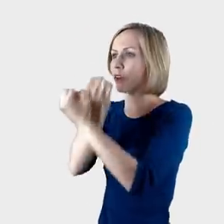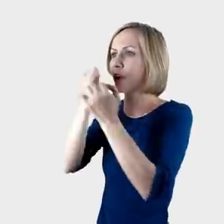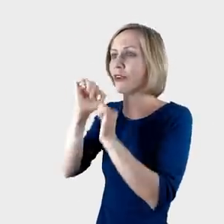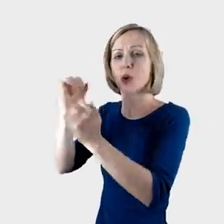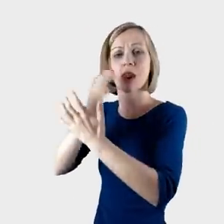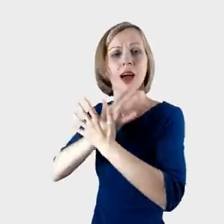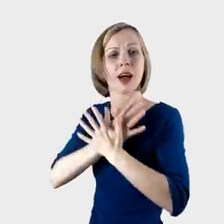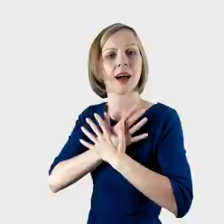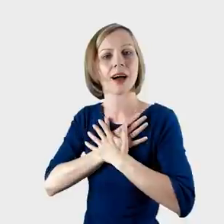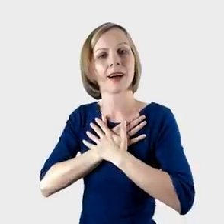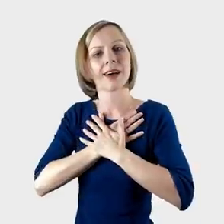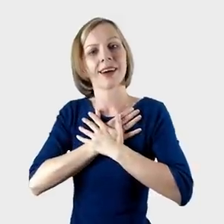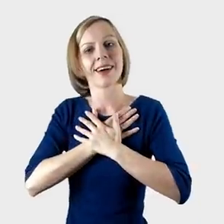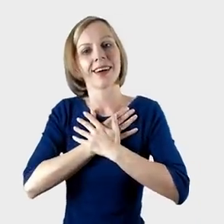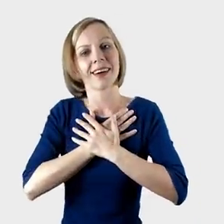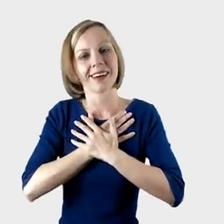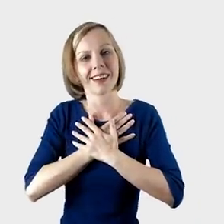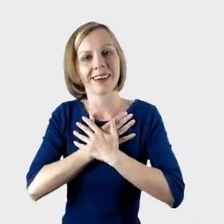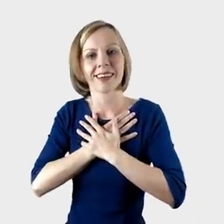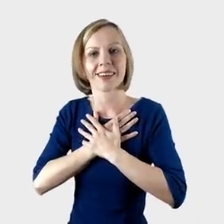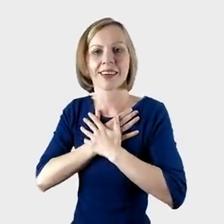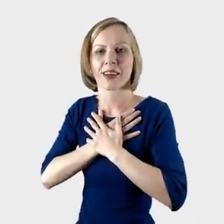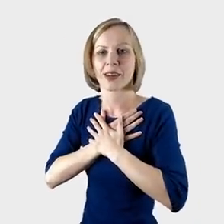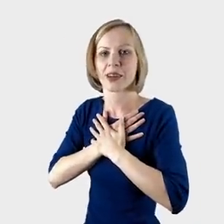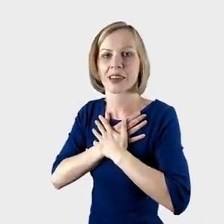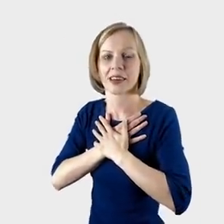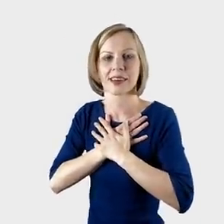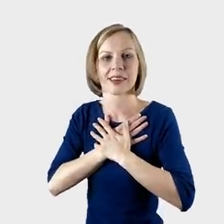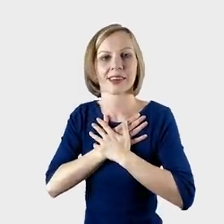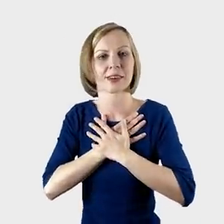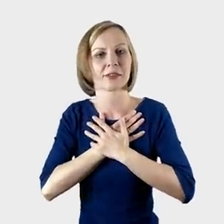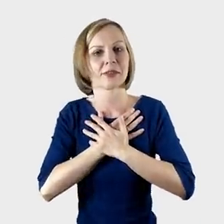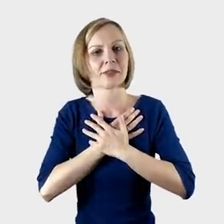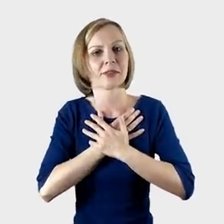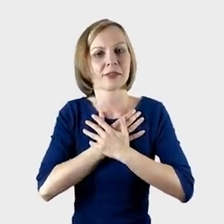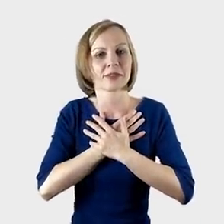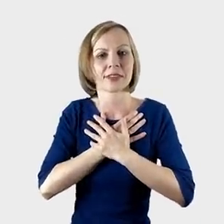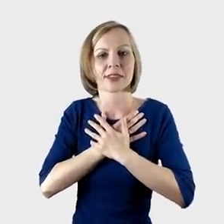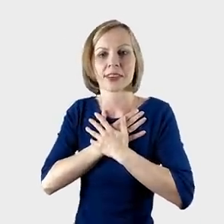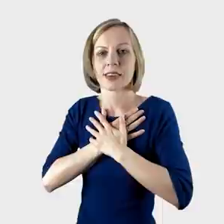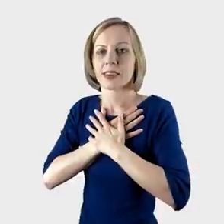By the power of your love